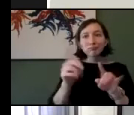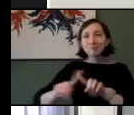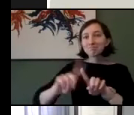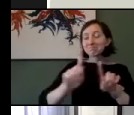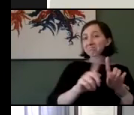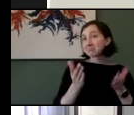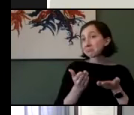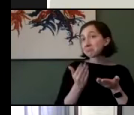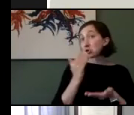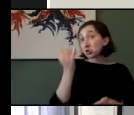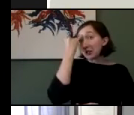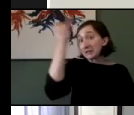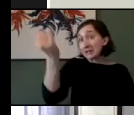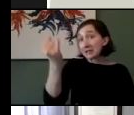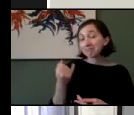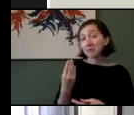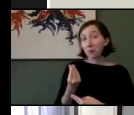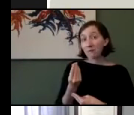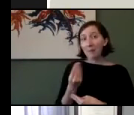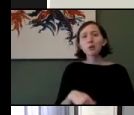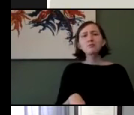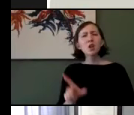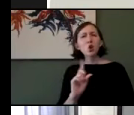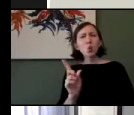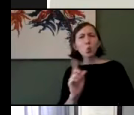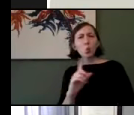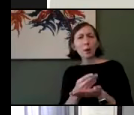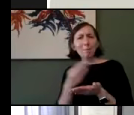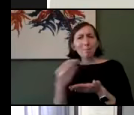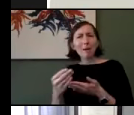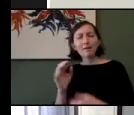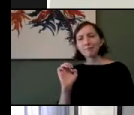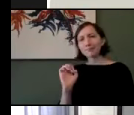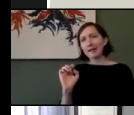Thinking about where to buy elastic for the ear loops and nose pieces,